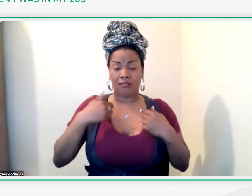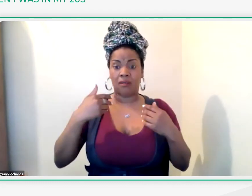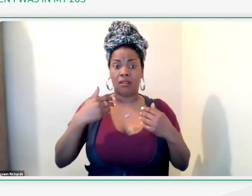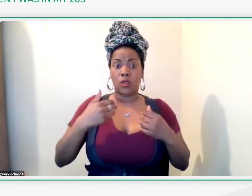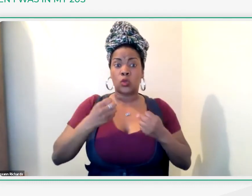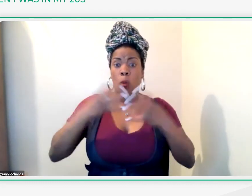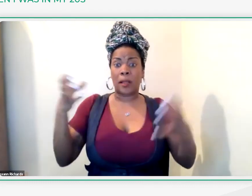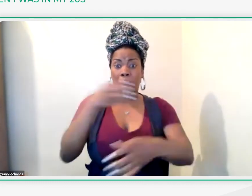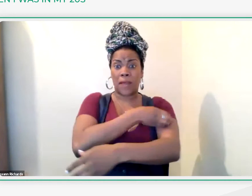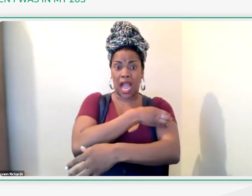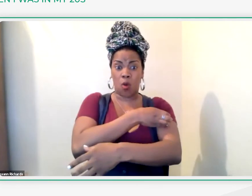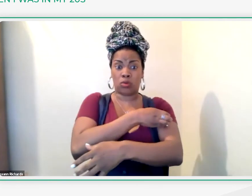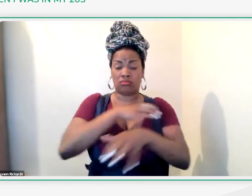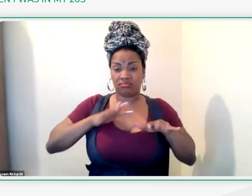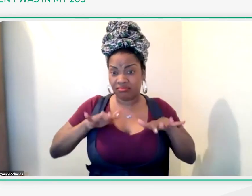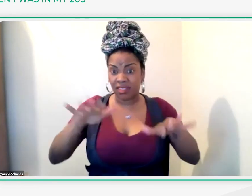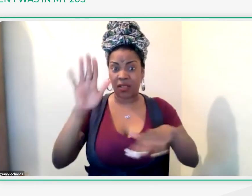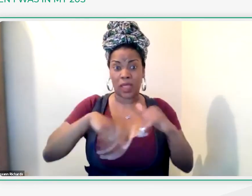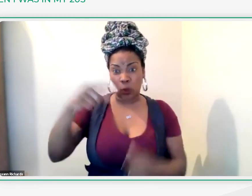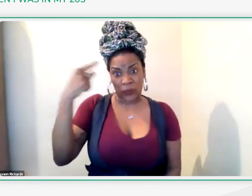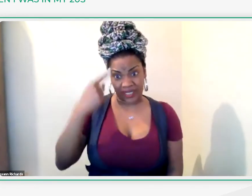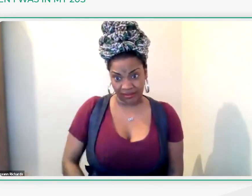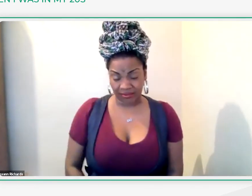They need to be aware.